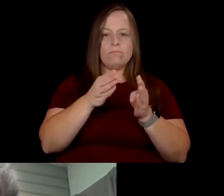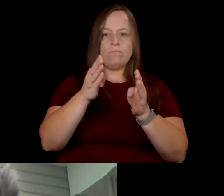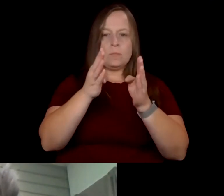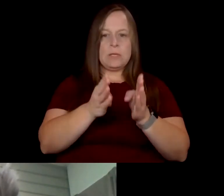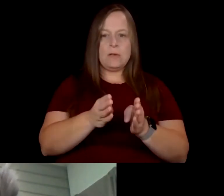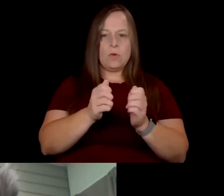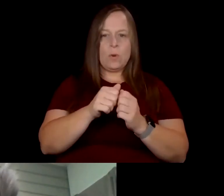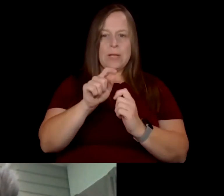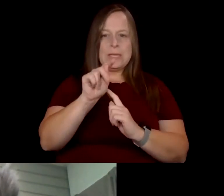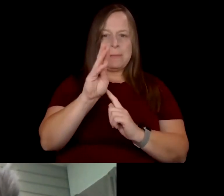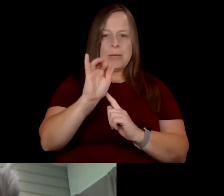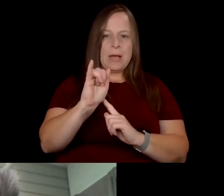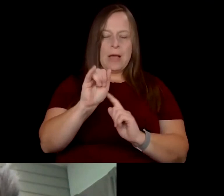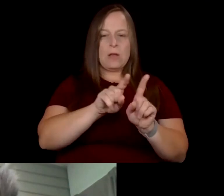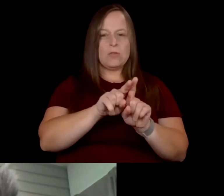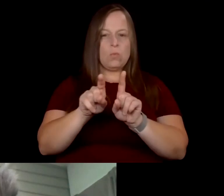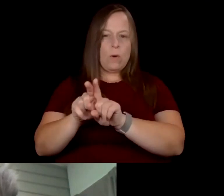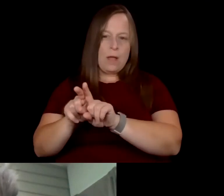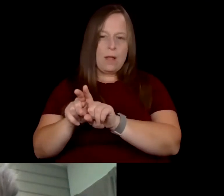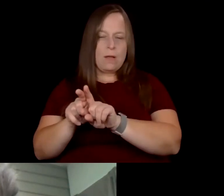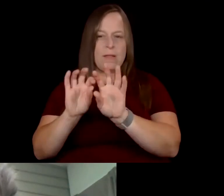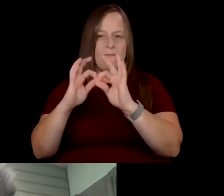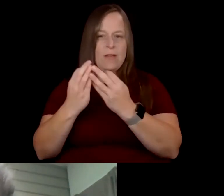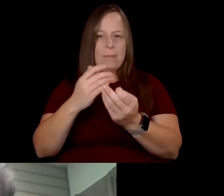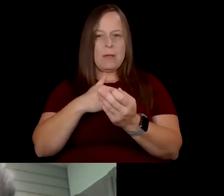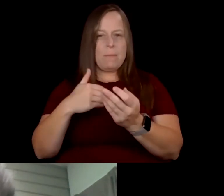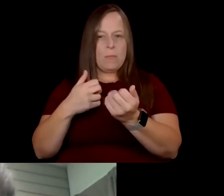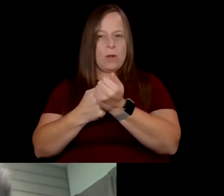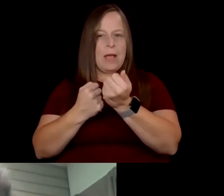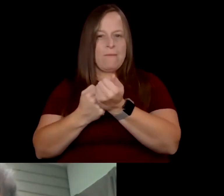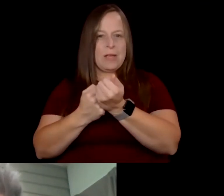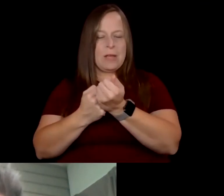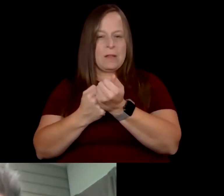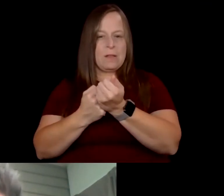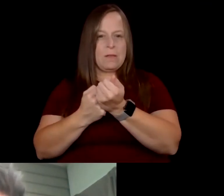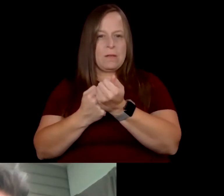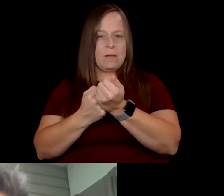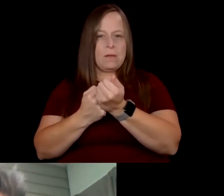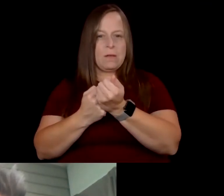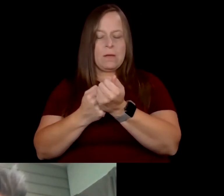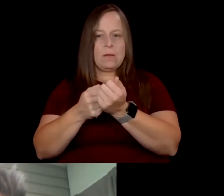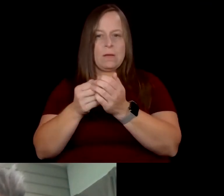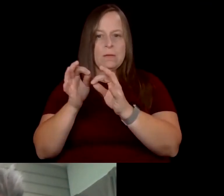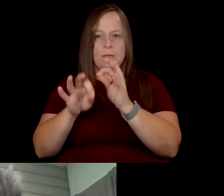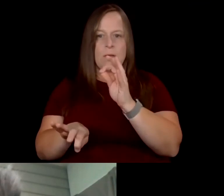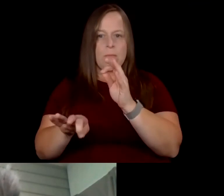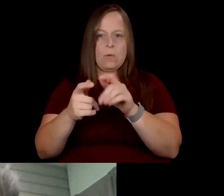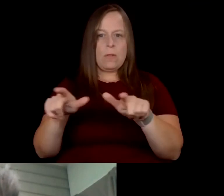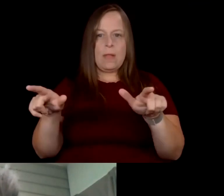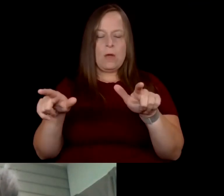with TBI, as well as their family and advocates. It's in as plain of language as we could draft it.